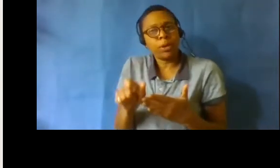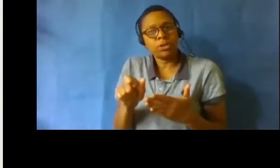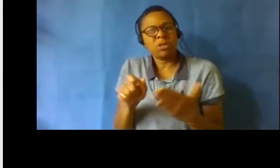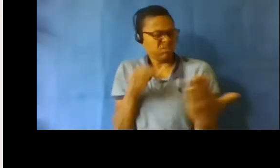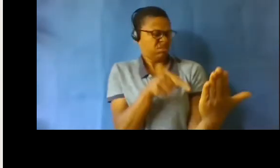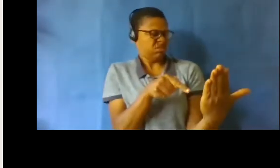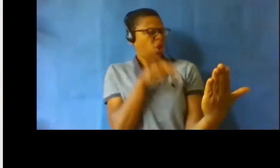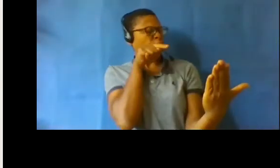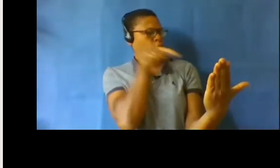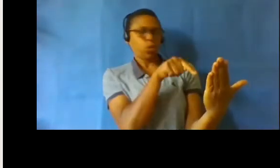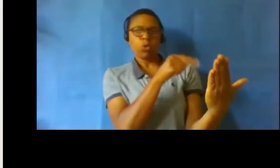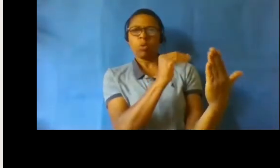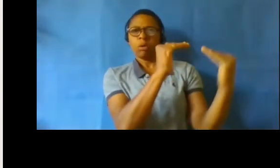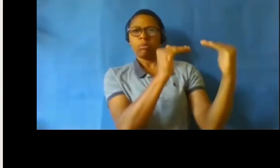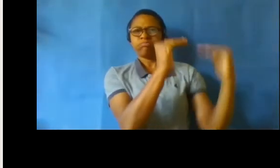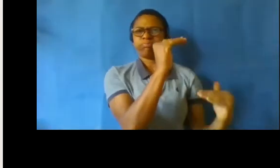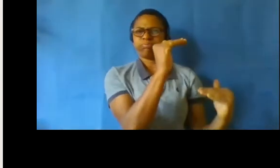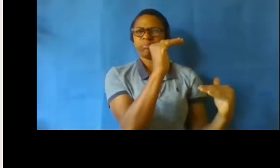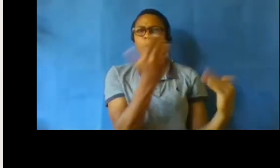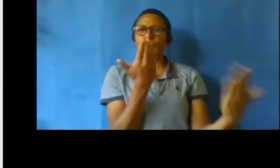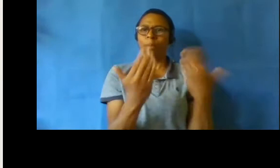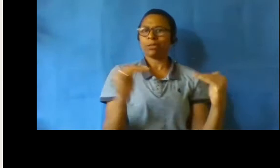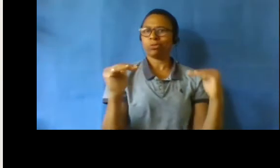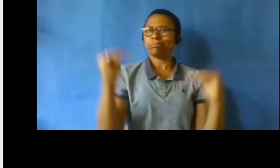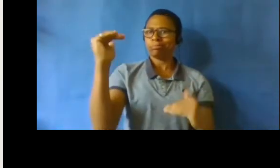this fantasy is the process by which autistic identity is produced in the